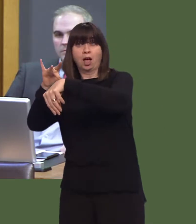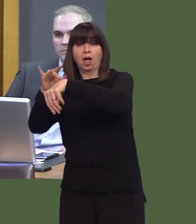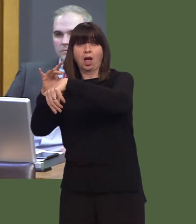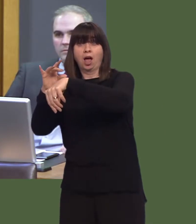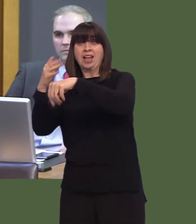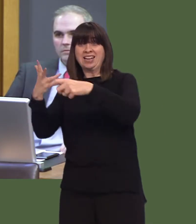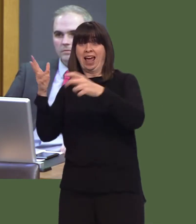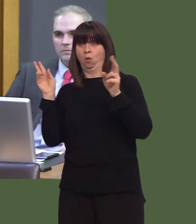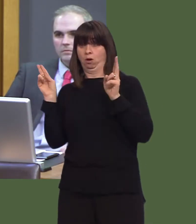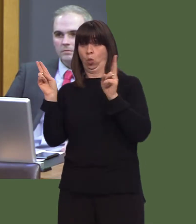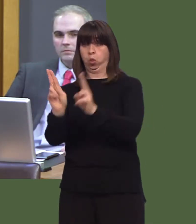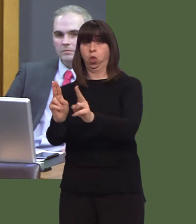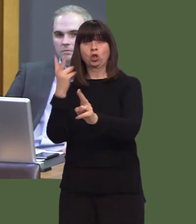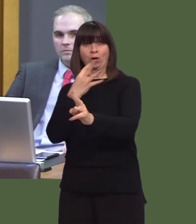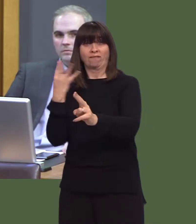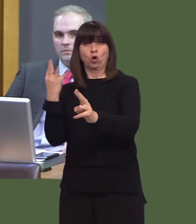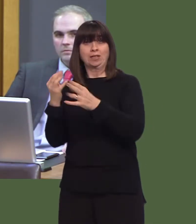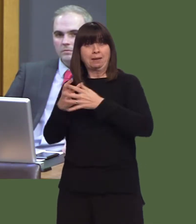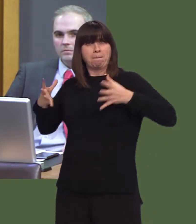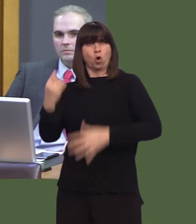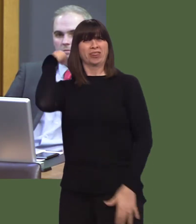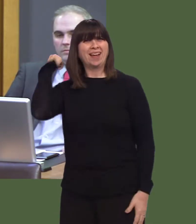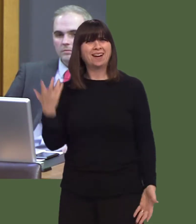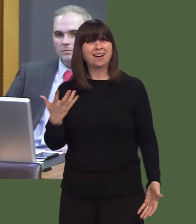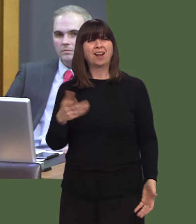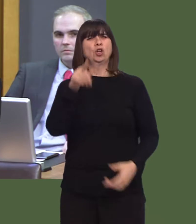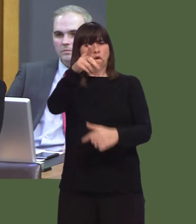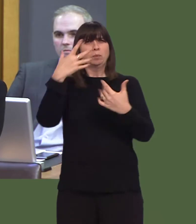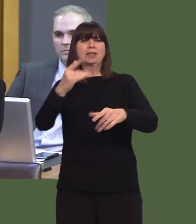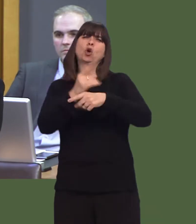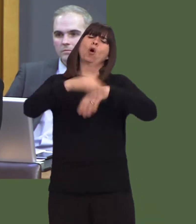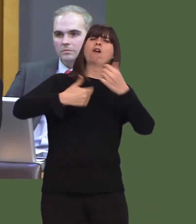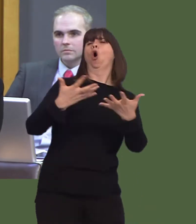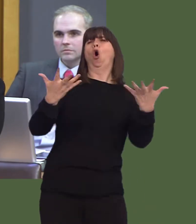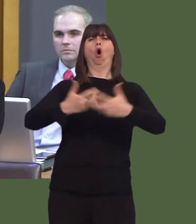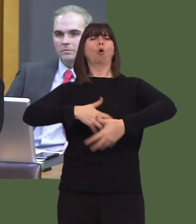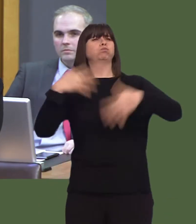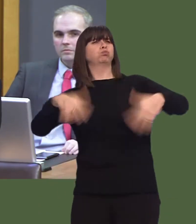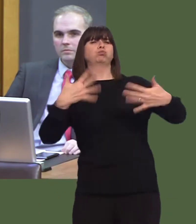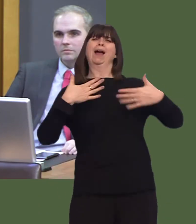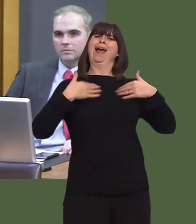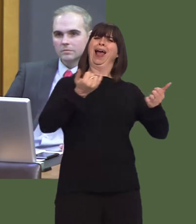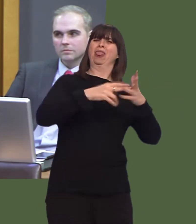So, the claim that you sometimes make about record numbers of health staff includes nursing